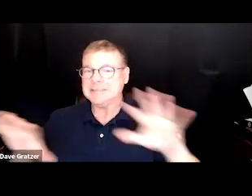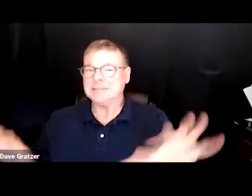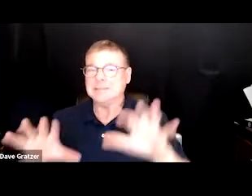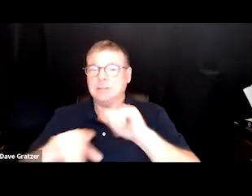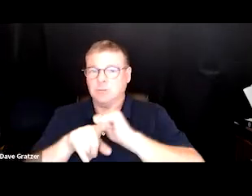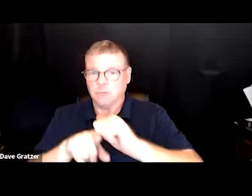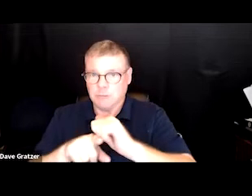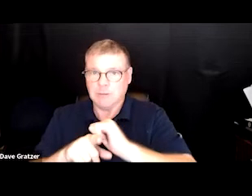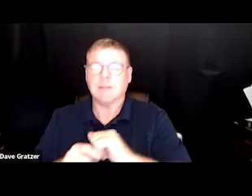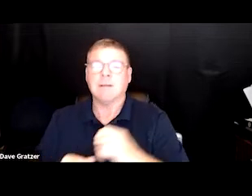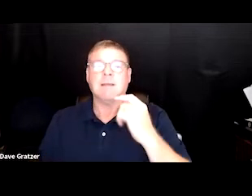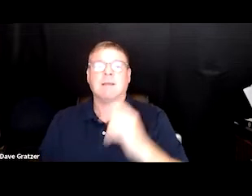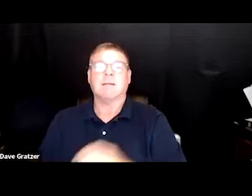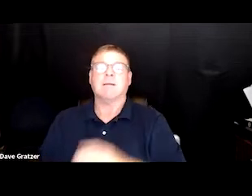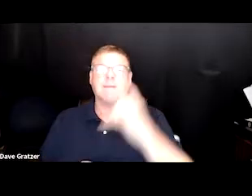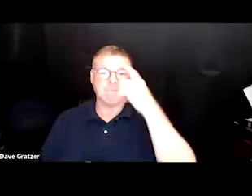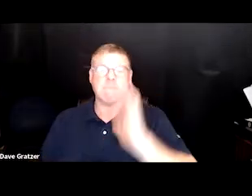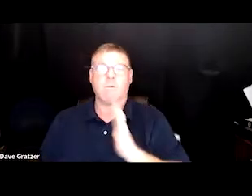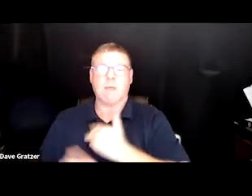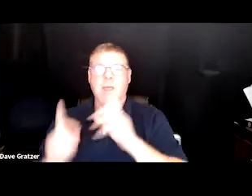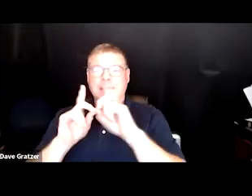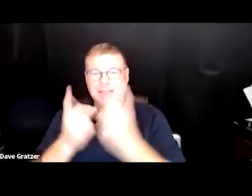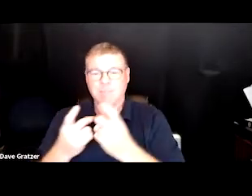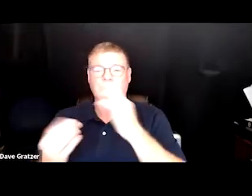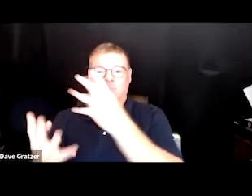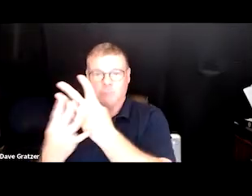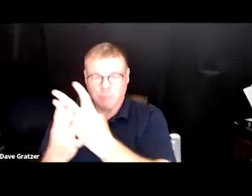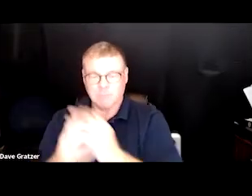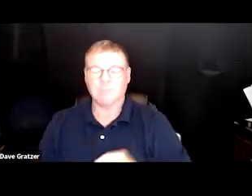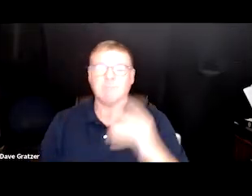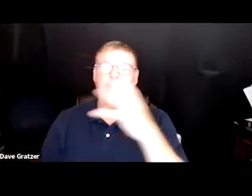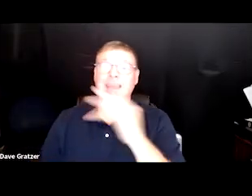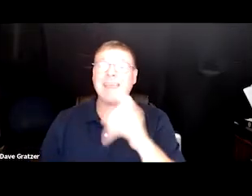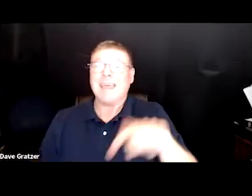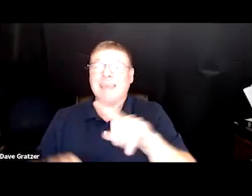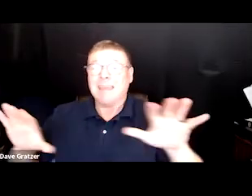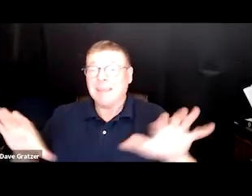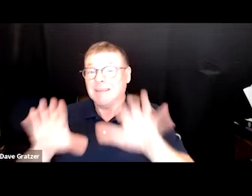for our Department of Corrections. And they did this training for the jails